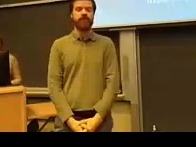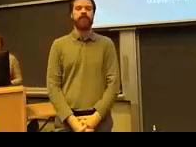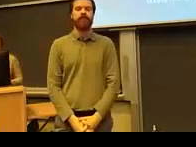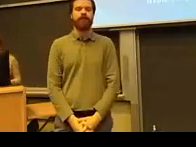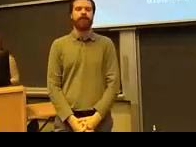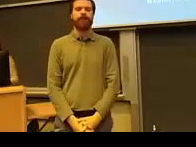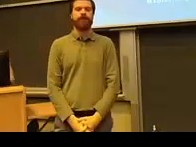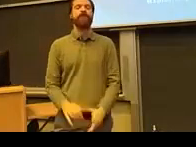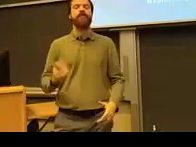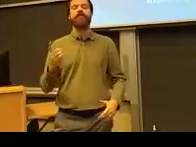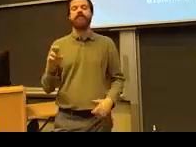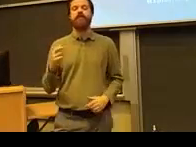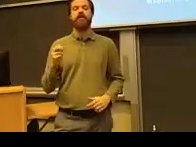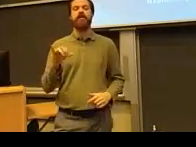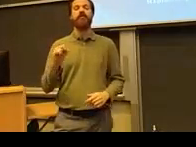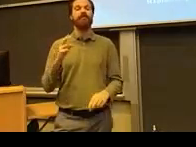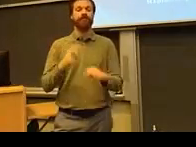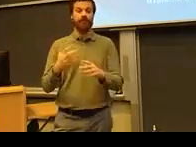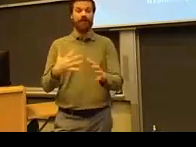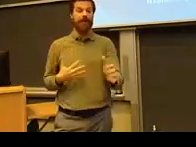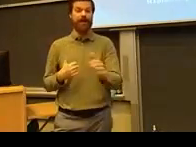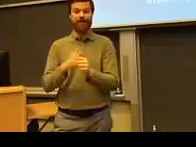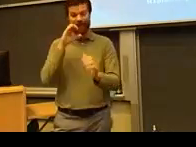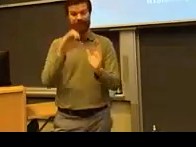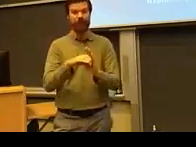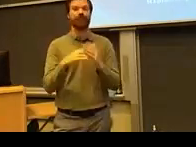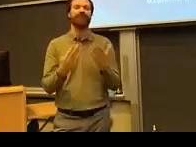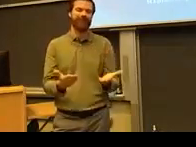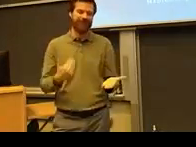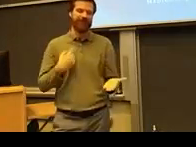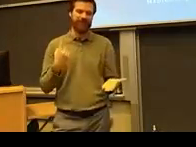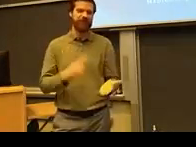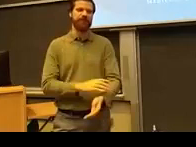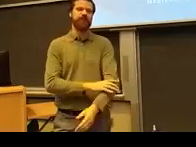so like Dr Harris mentioned he wanted some updated pictures so here we are um so it does